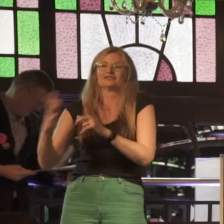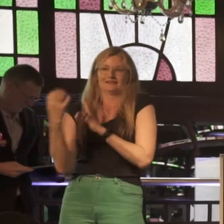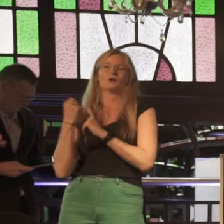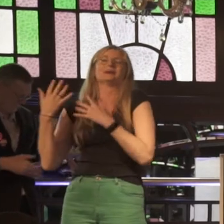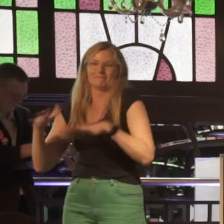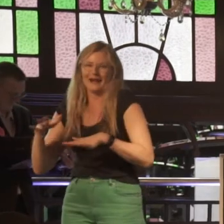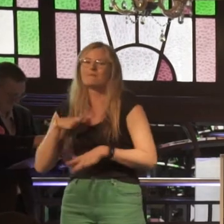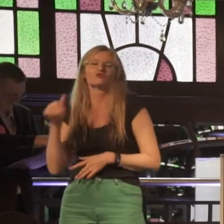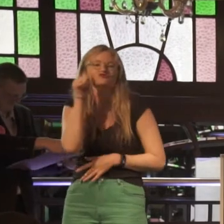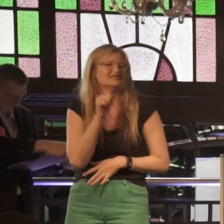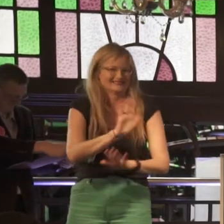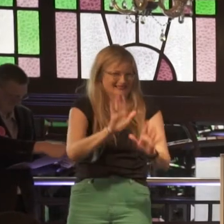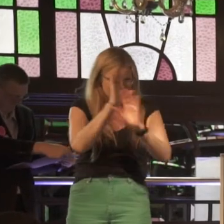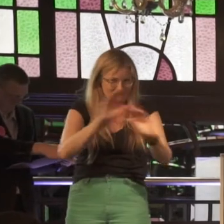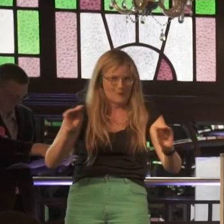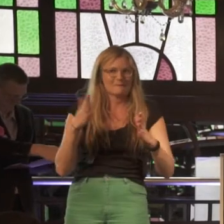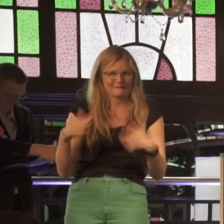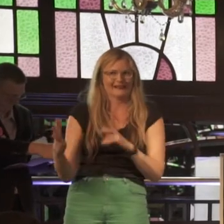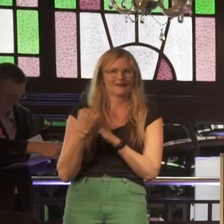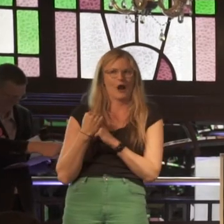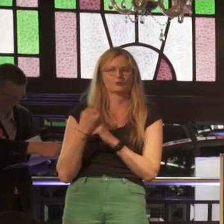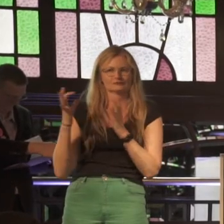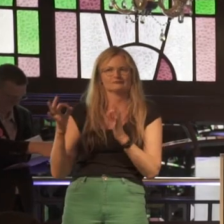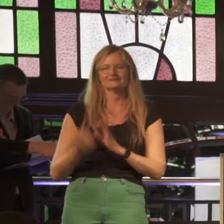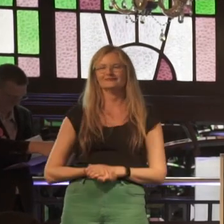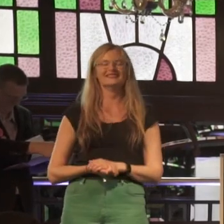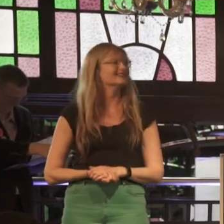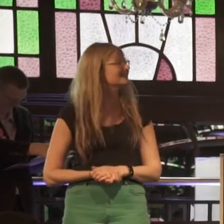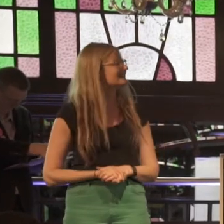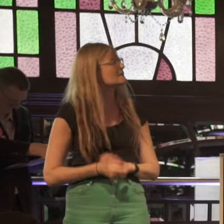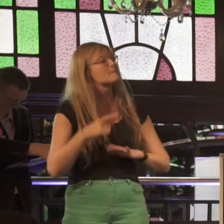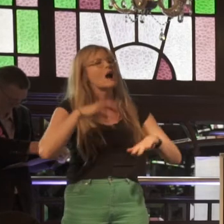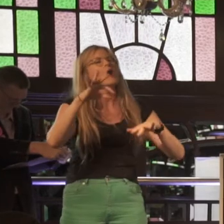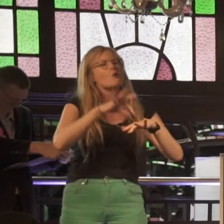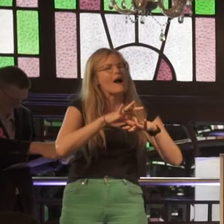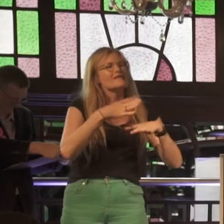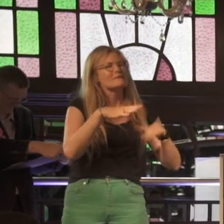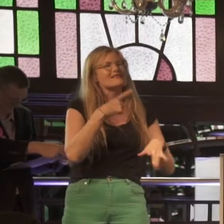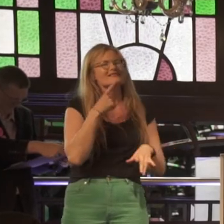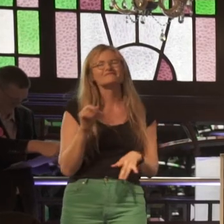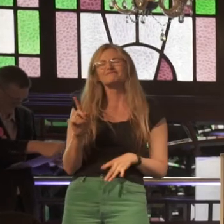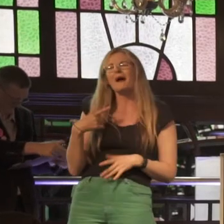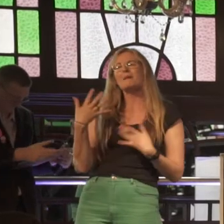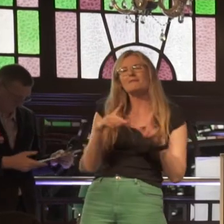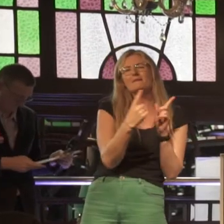No, but she - she basically was the one who said, I met someone who's ADHD and this is you.